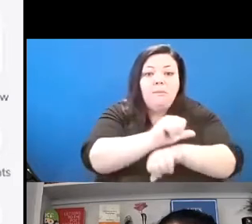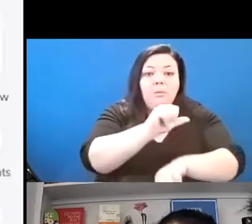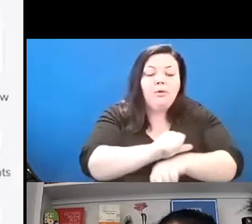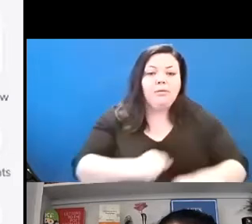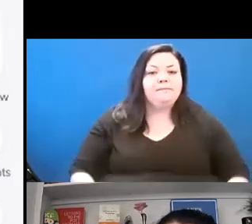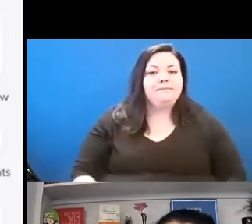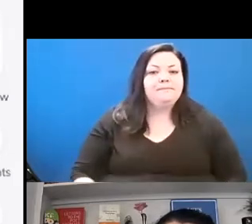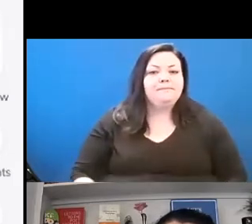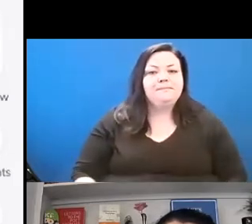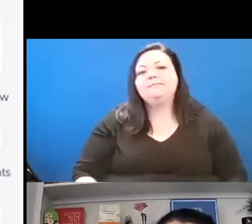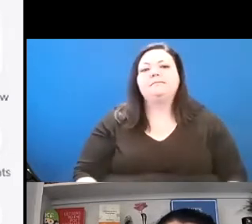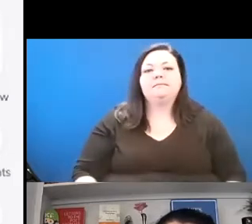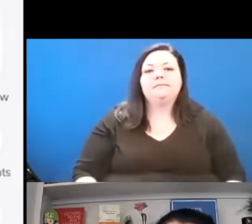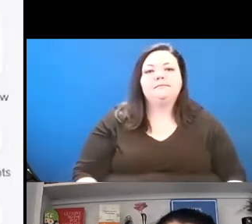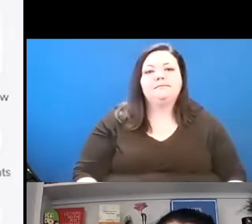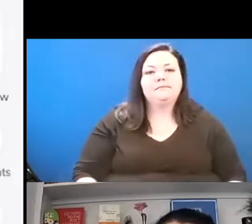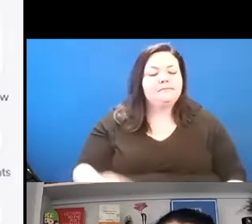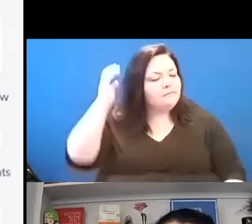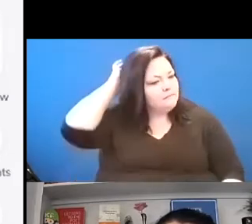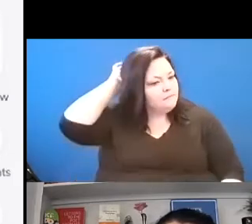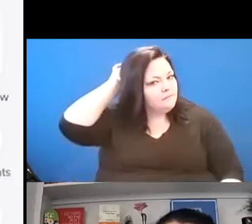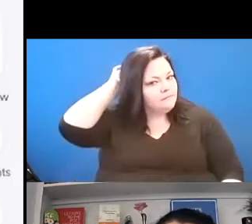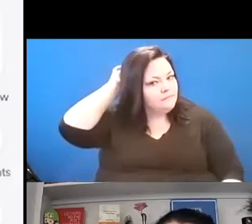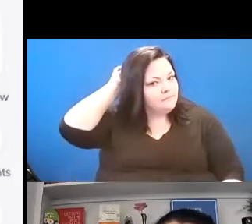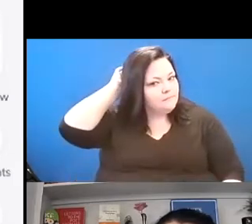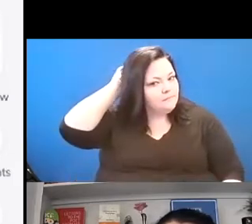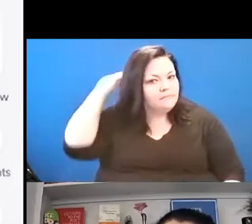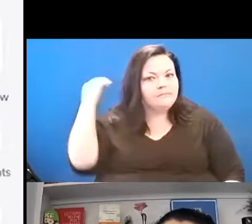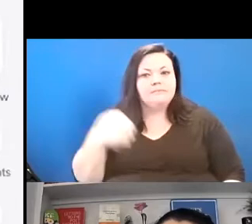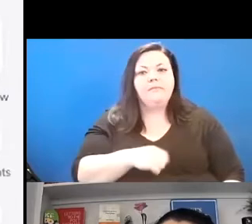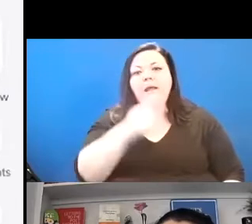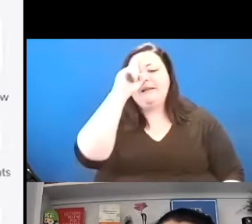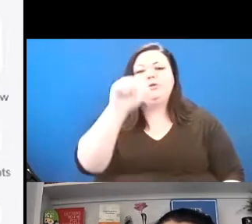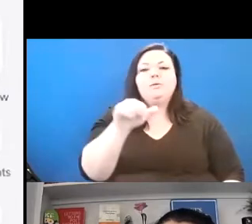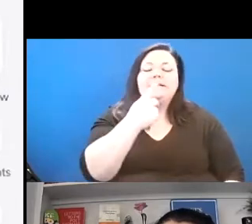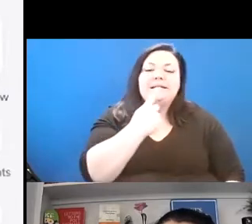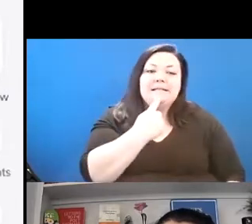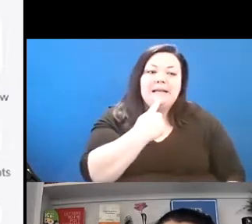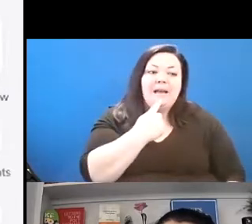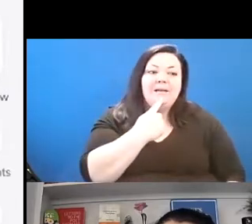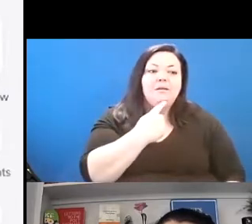so i think that we can say that um it's descriptive but i think that this is a